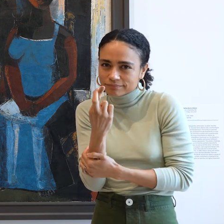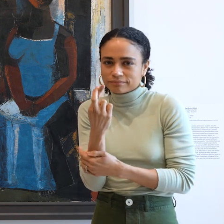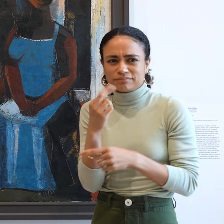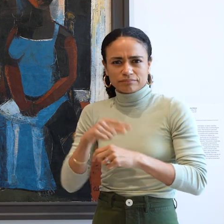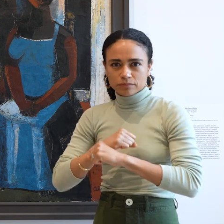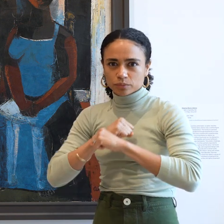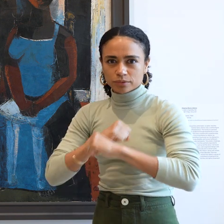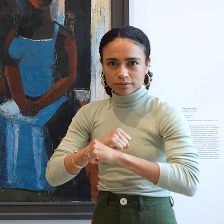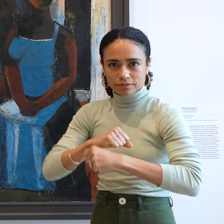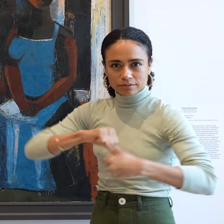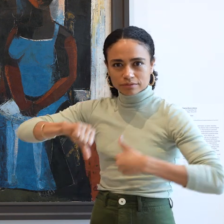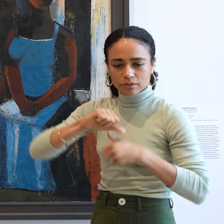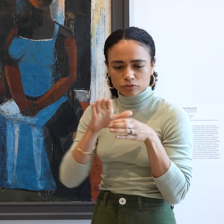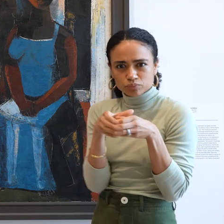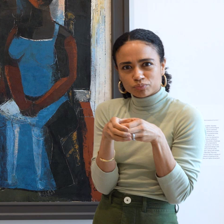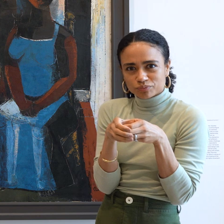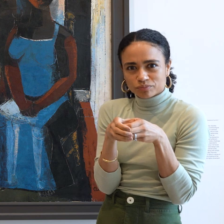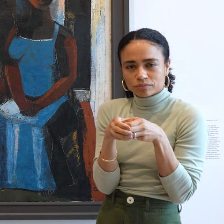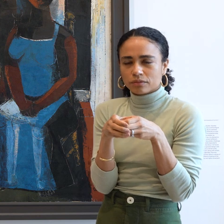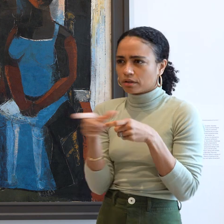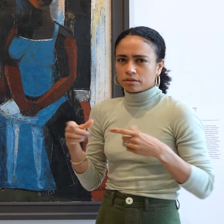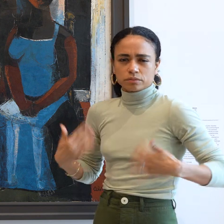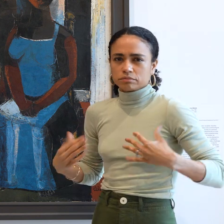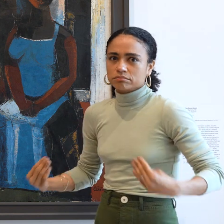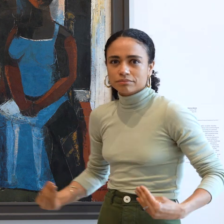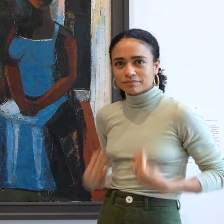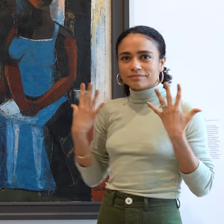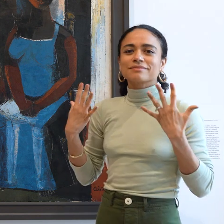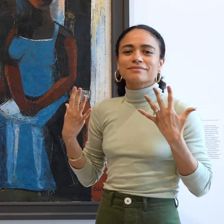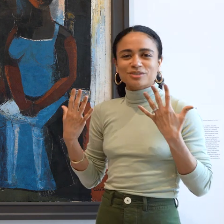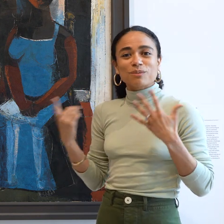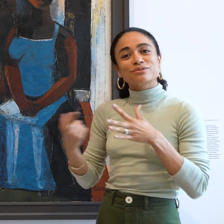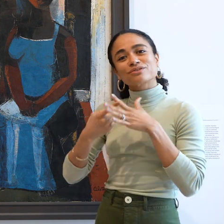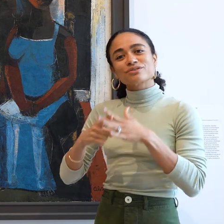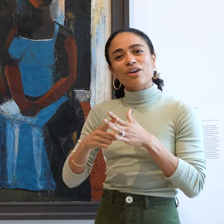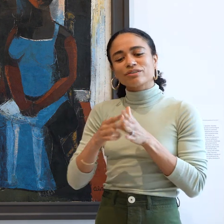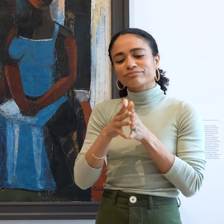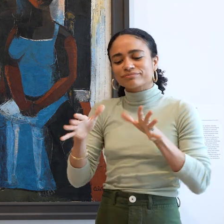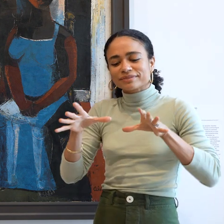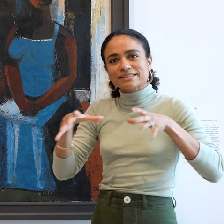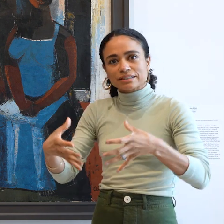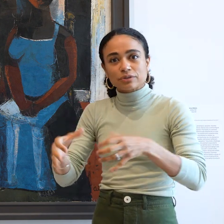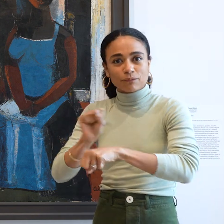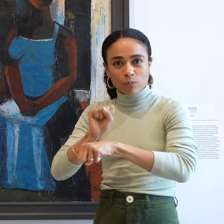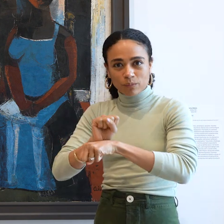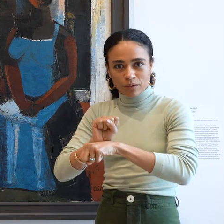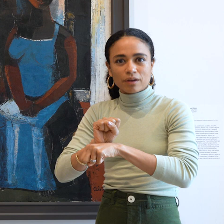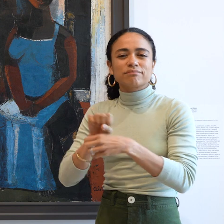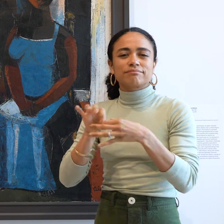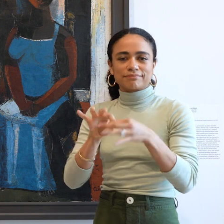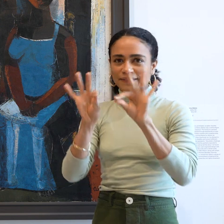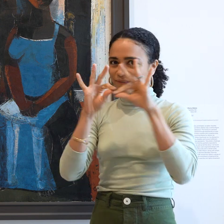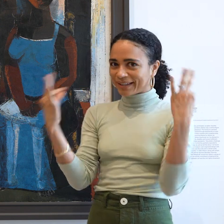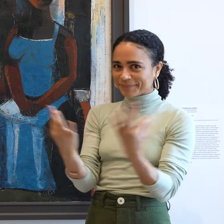Observing these families inspired him to create a new body of artwork.